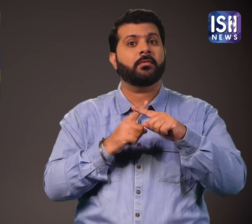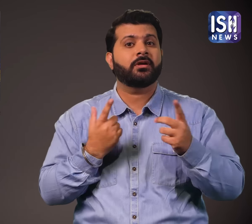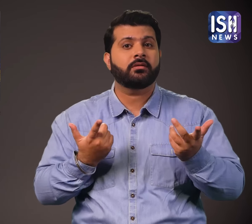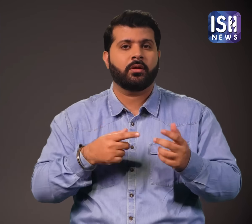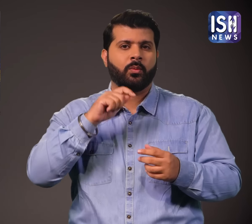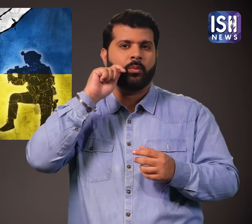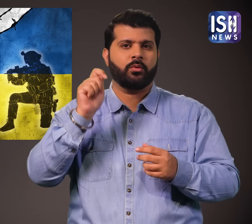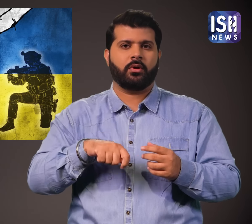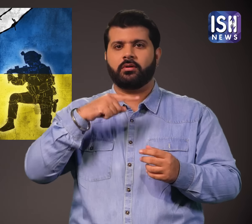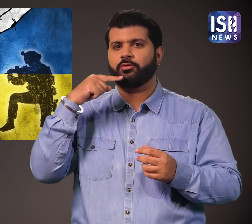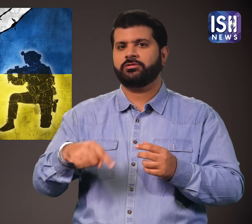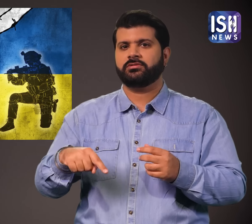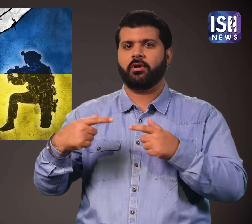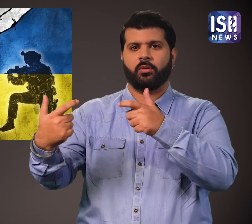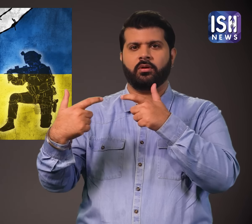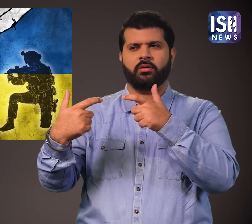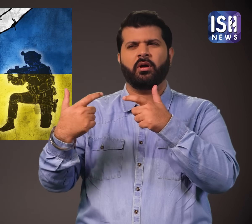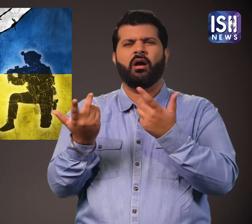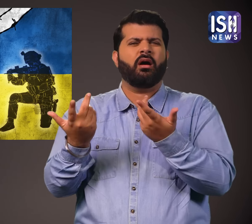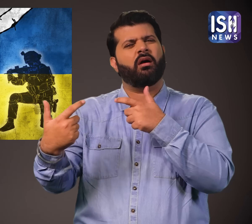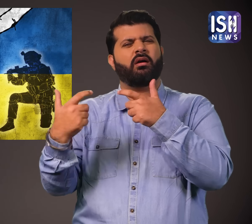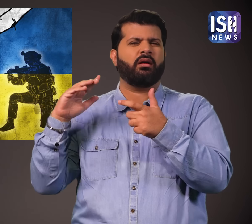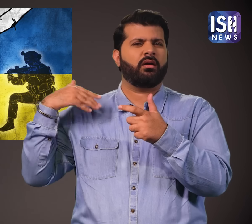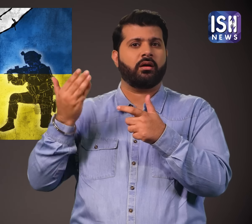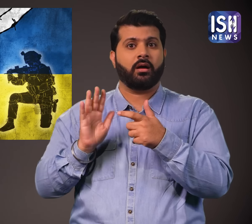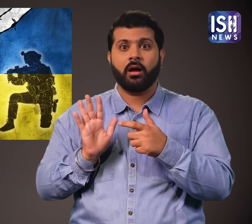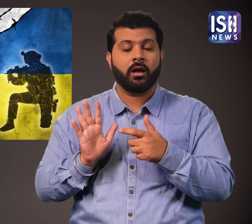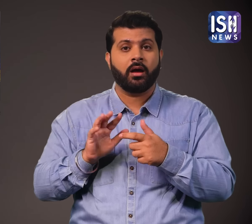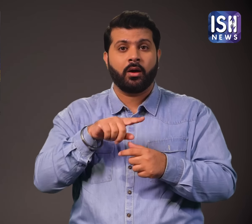The other is the Russia–Ukraine war. These may seem usual and unconnected but it is not.